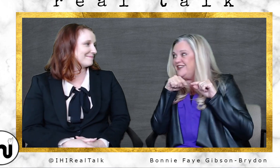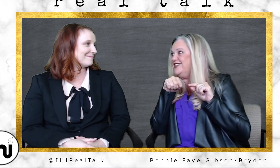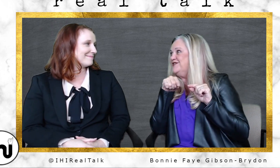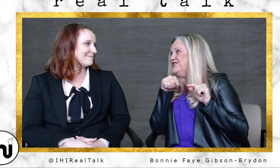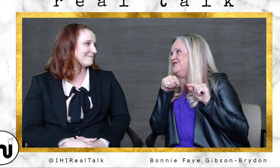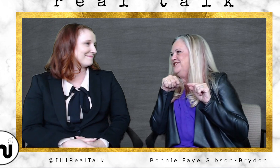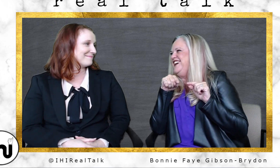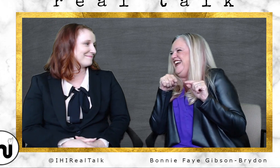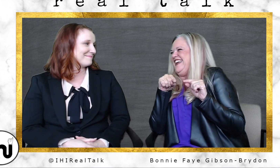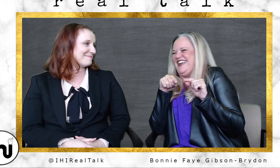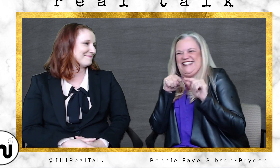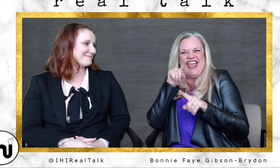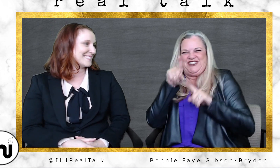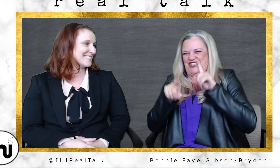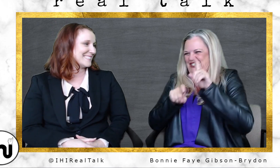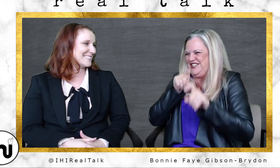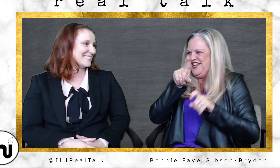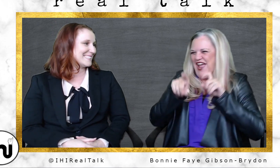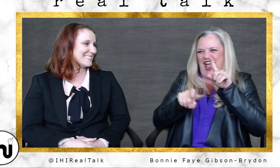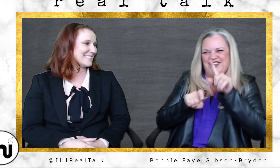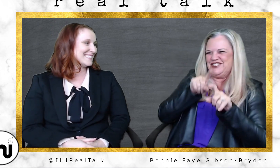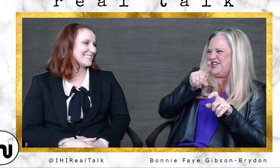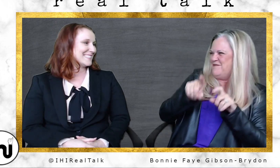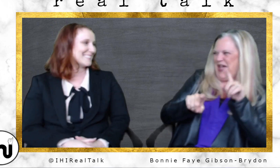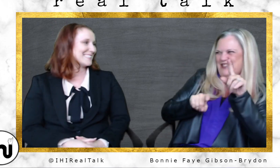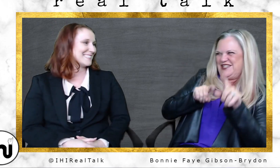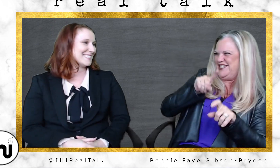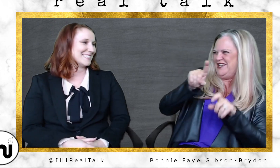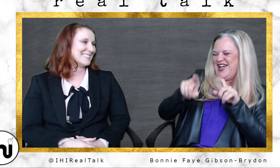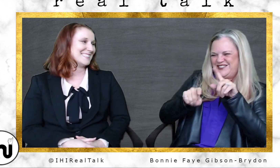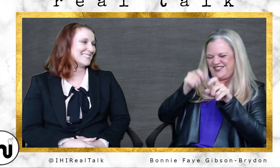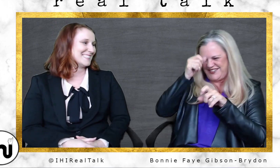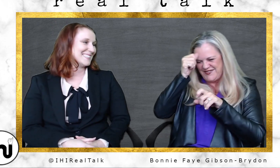interview" because I just, I just kept asking and asking.